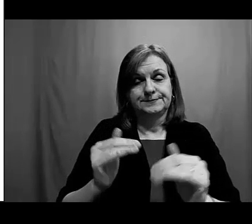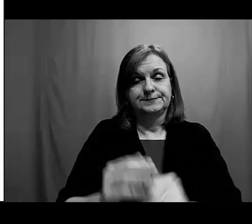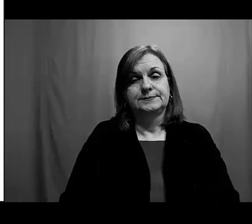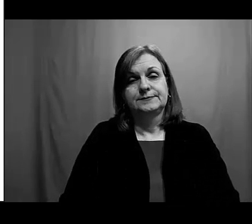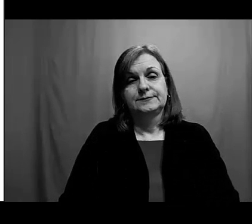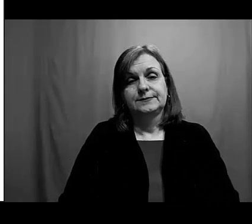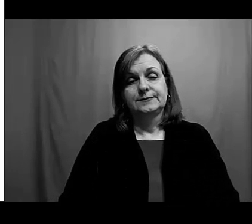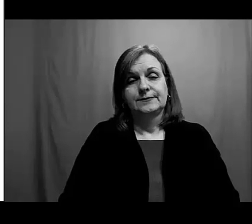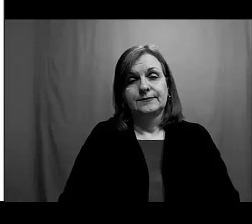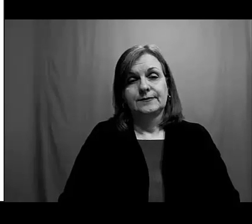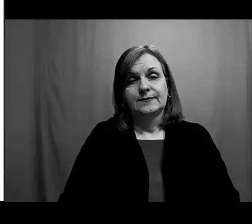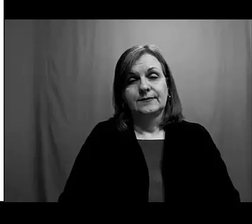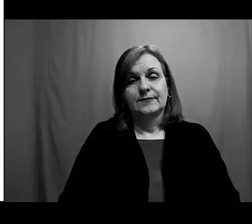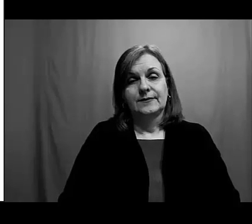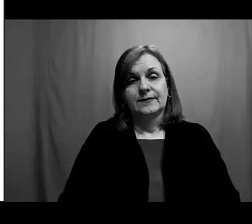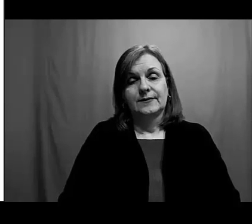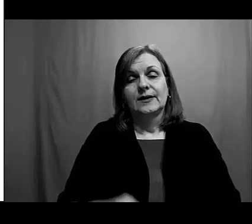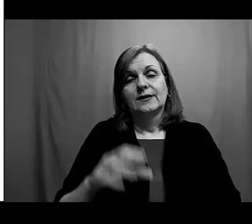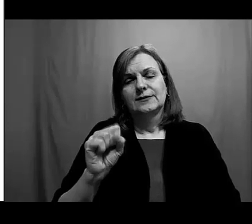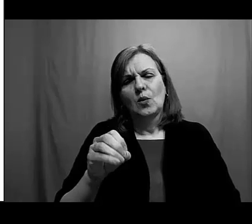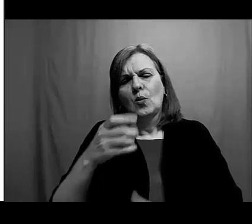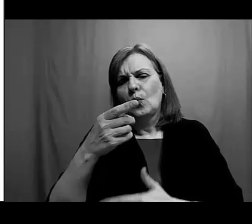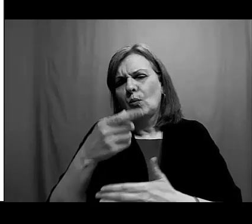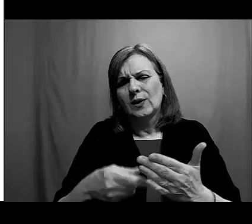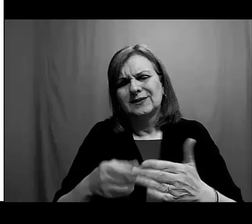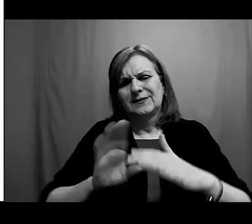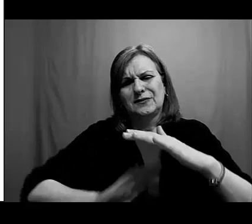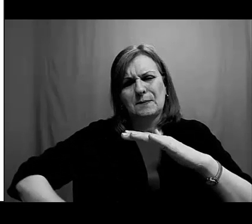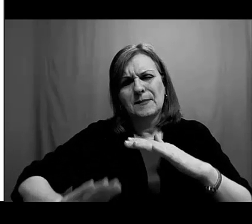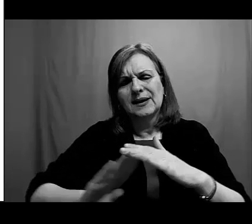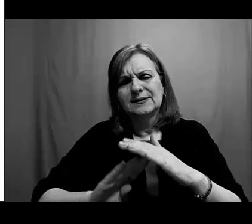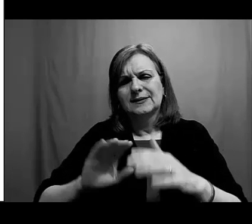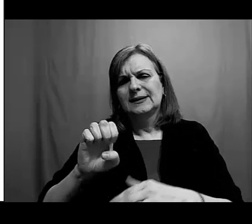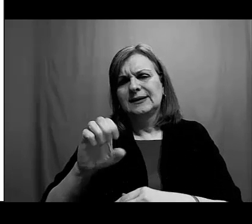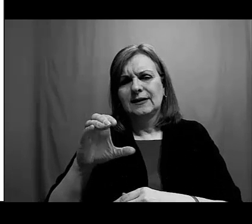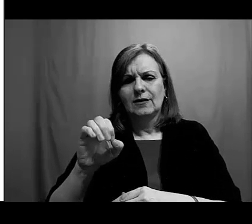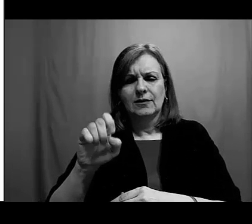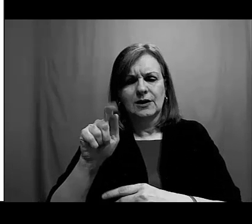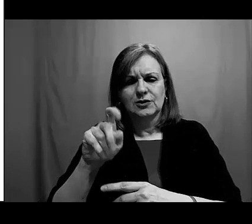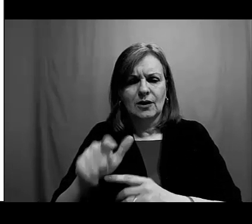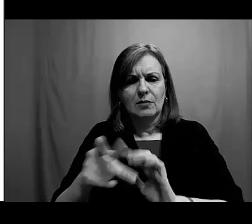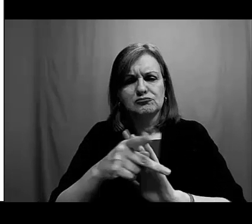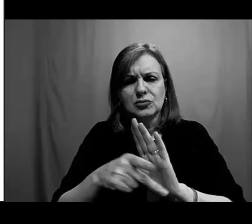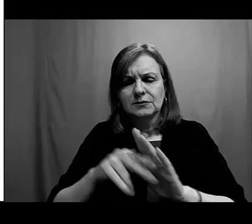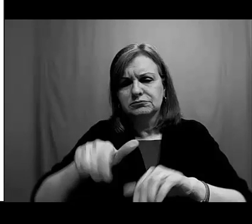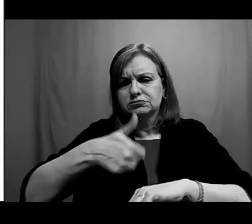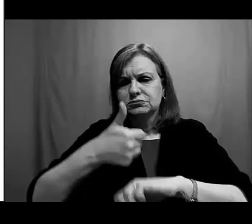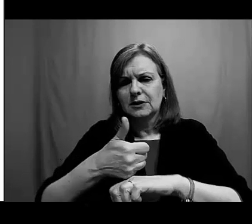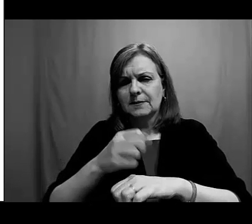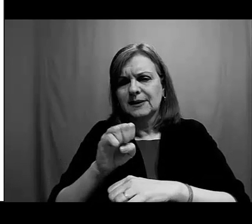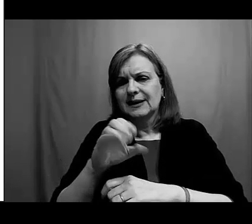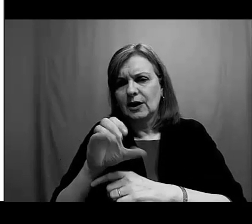and so it really is coming back to basics what is the basic ecological principle to maintain an ecosystem? you gotta have predators you gotta have prey!